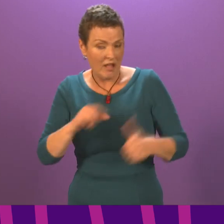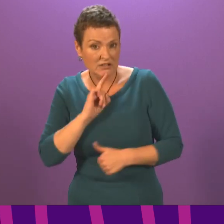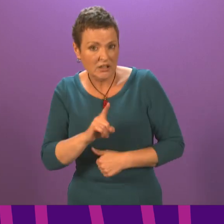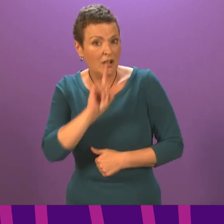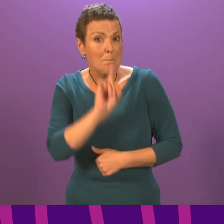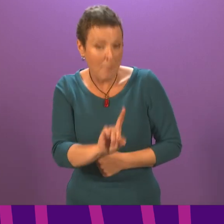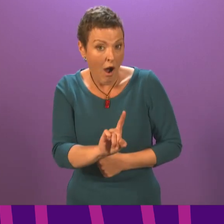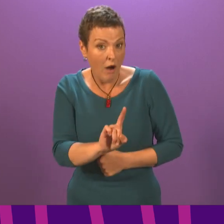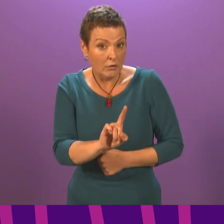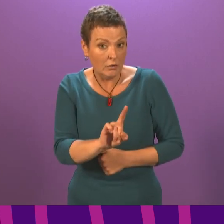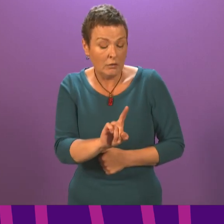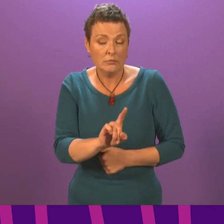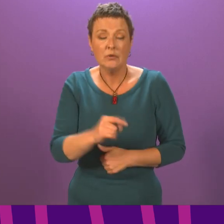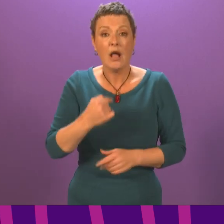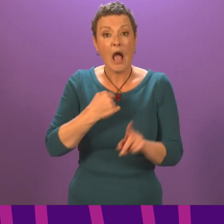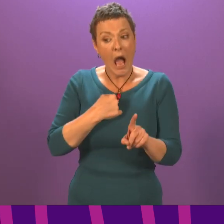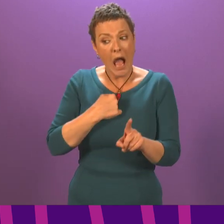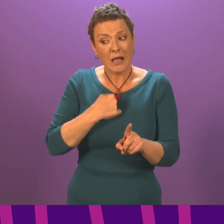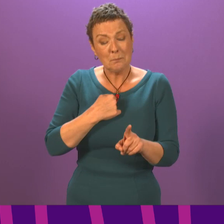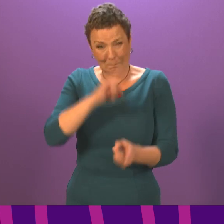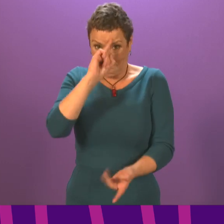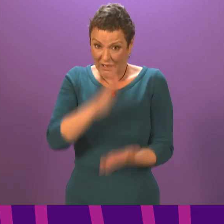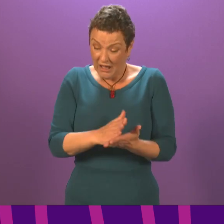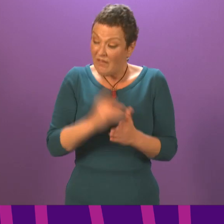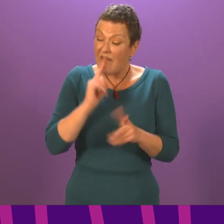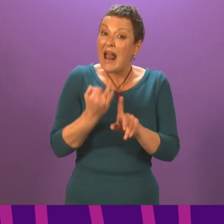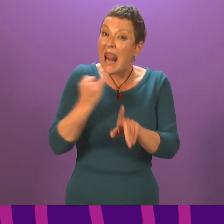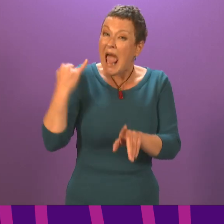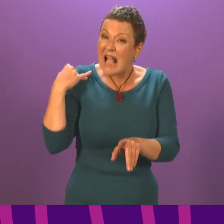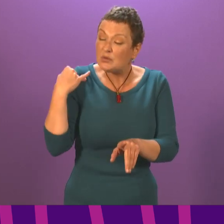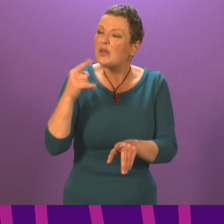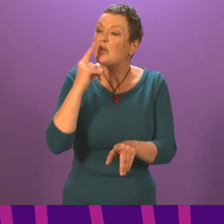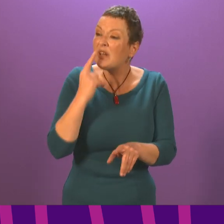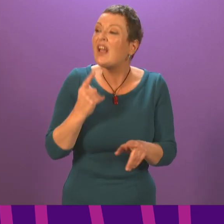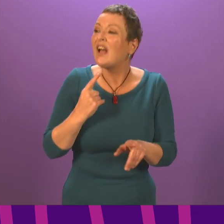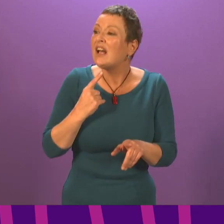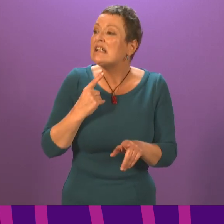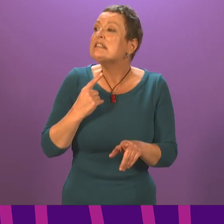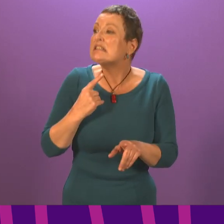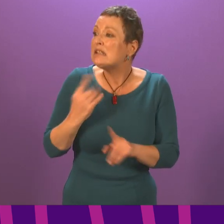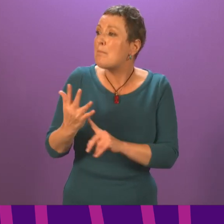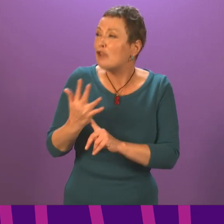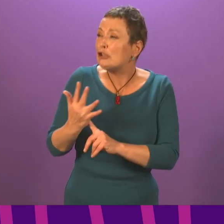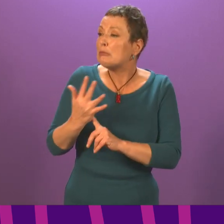I believe that to have eased restrictions in Edinburgh last week would have been fundamentally